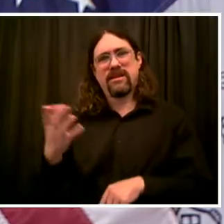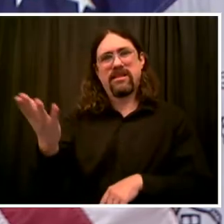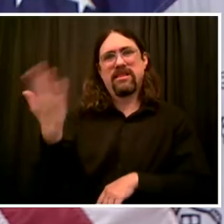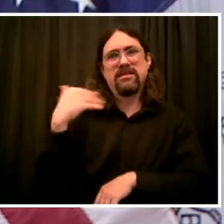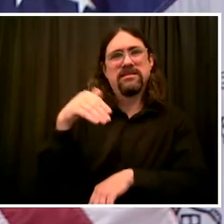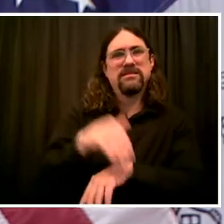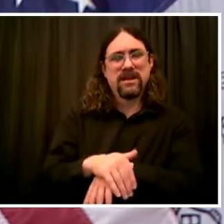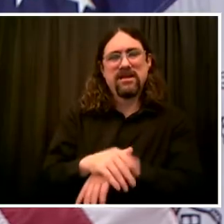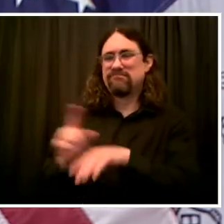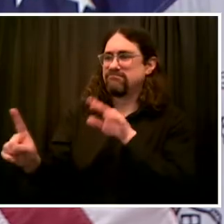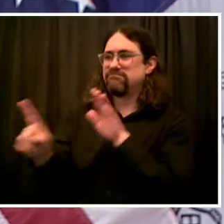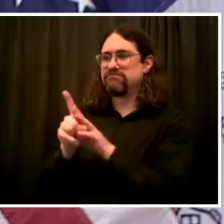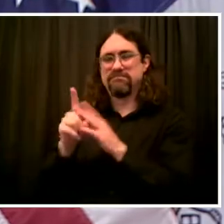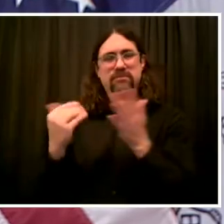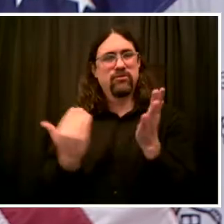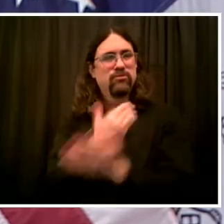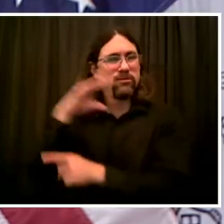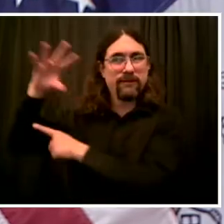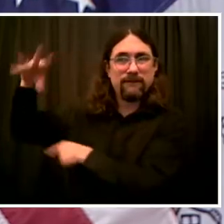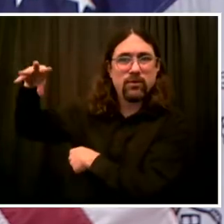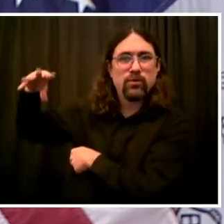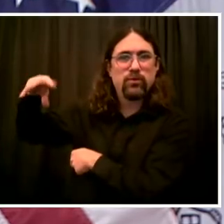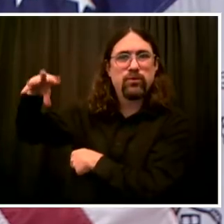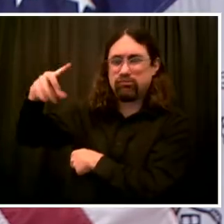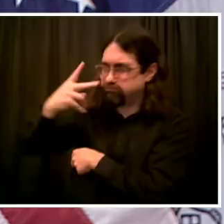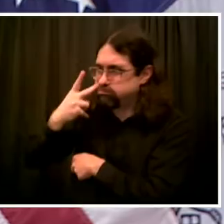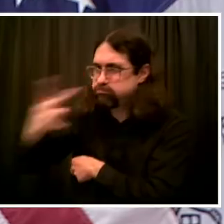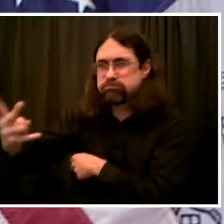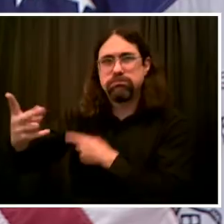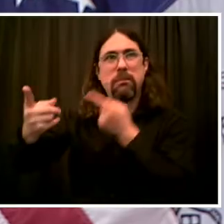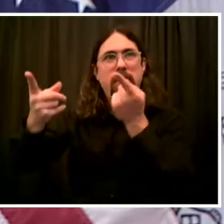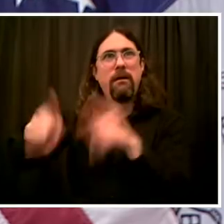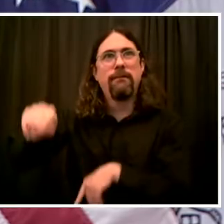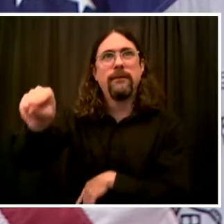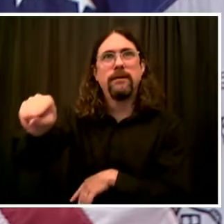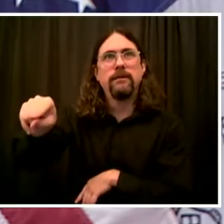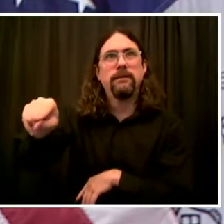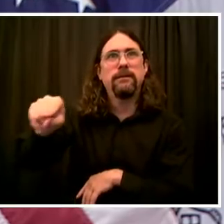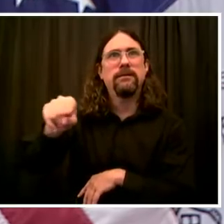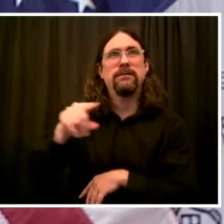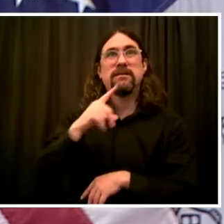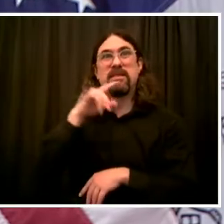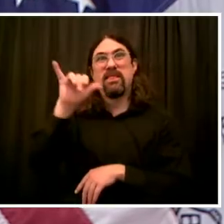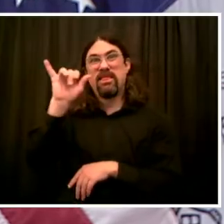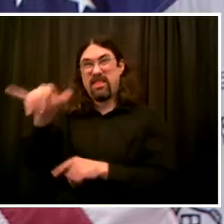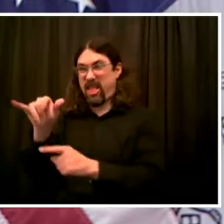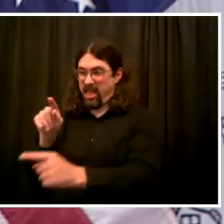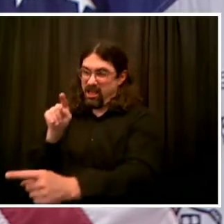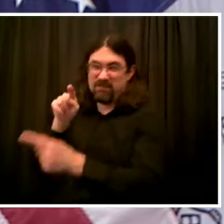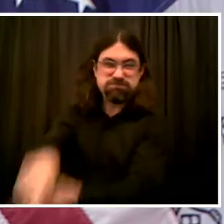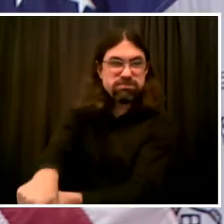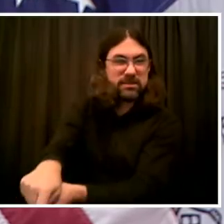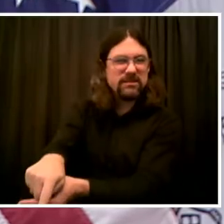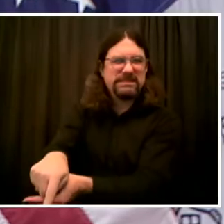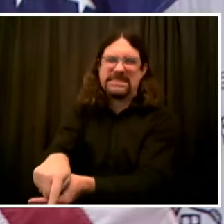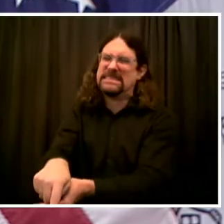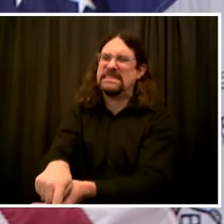THERE ARE COMPLEXITIES BUT WHAT WAS NOT COMPLEX AT ALL IS IT SHOULDN'T HAVE GONE DOWN THAT WAY, PERIOD. DOESOT N FLREECT